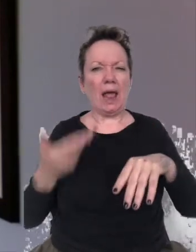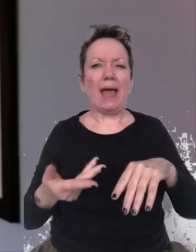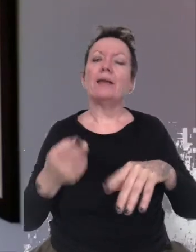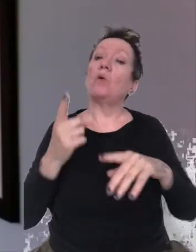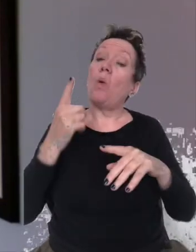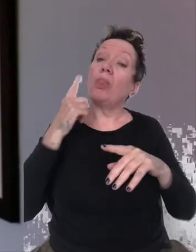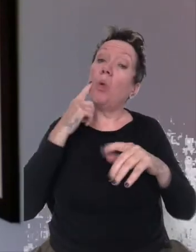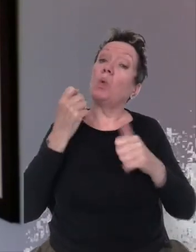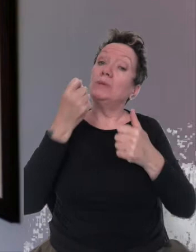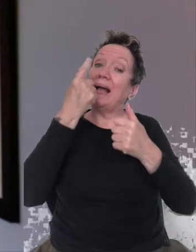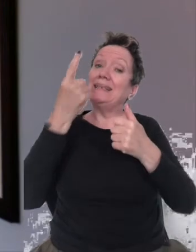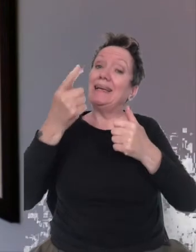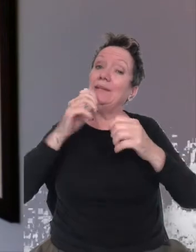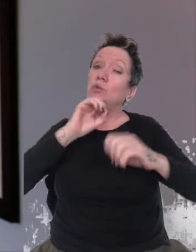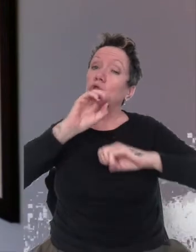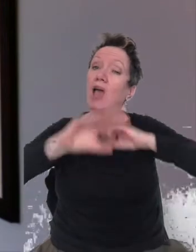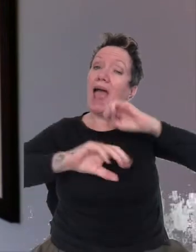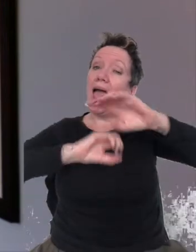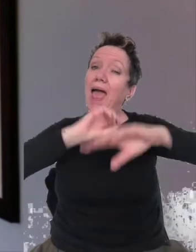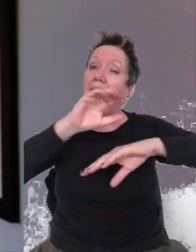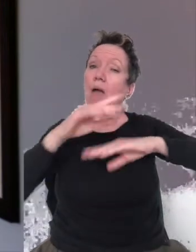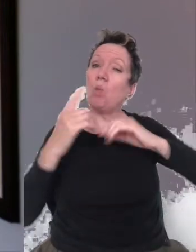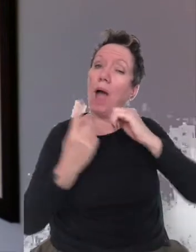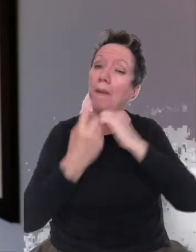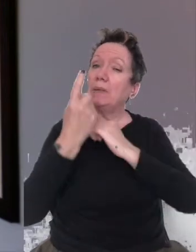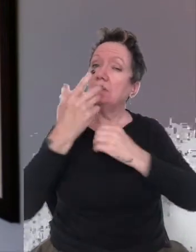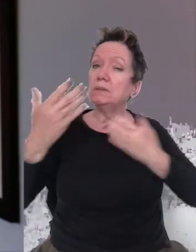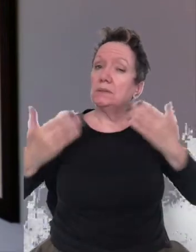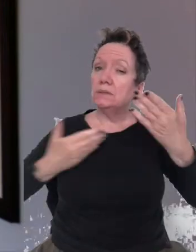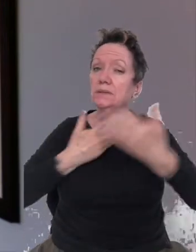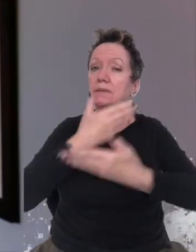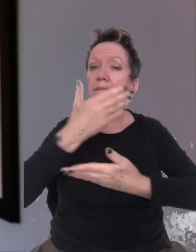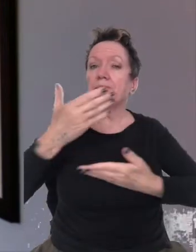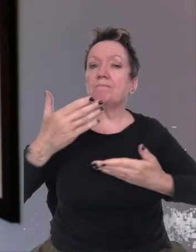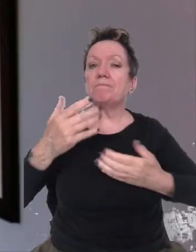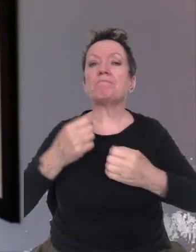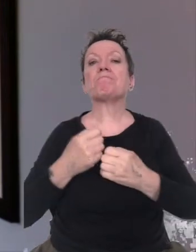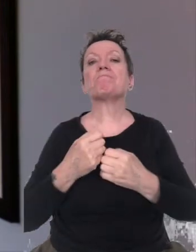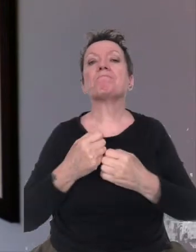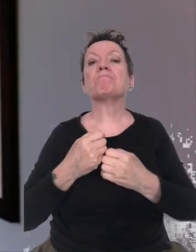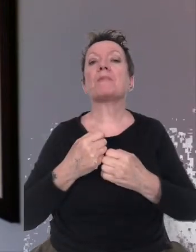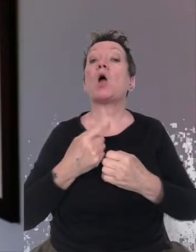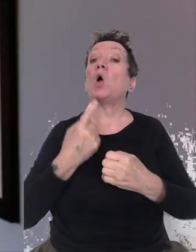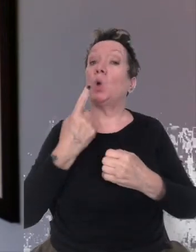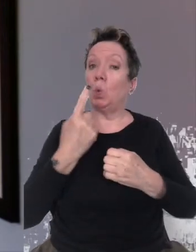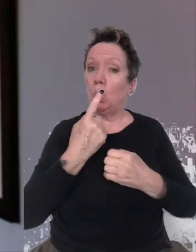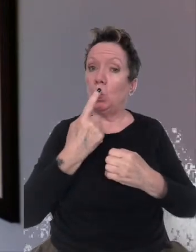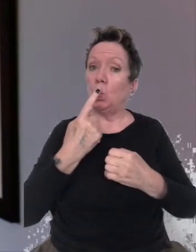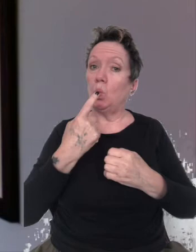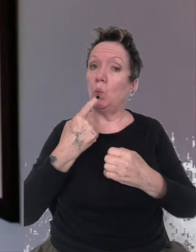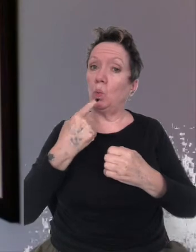the conversations and what was part of the event with a wider audience. And to help me do that, I am joined by some of the people